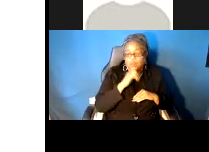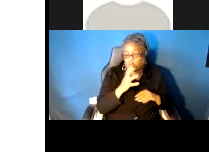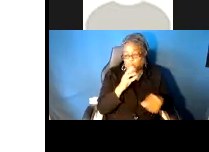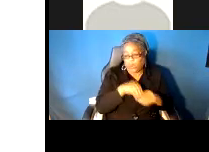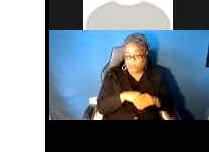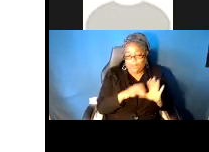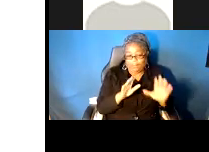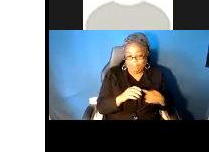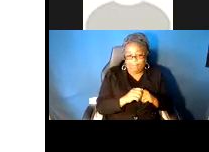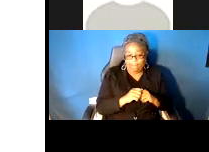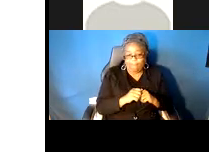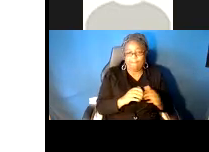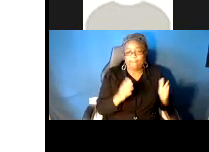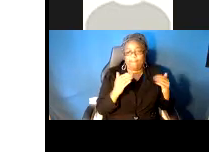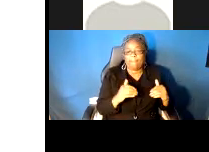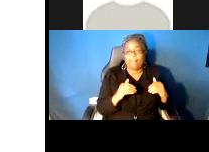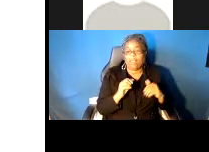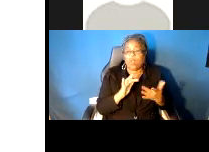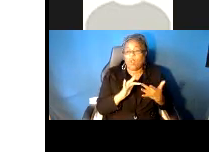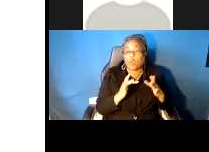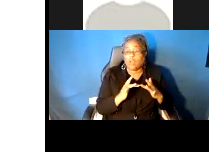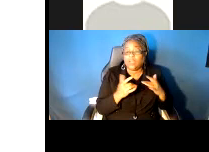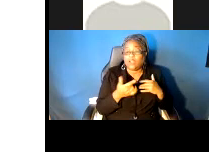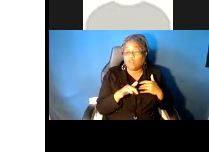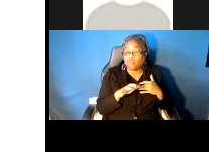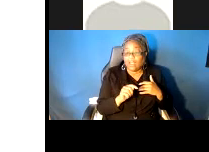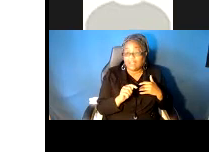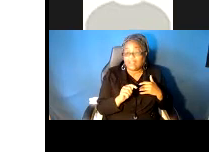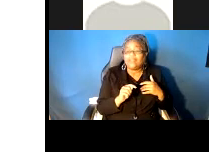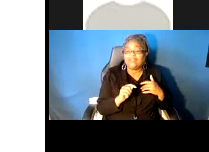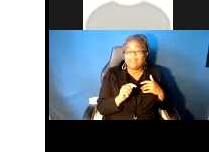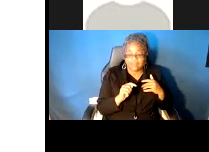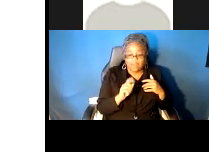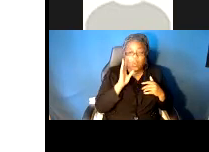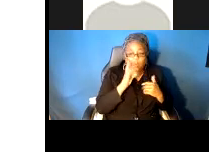Please know that the online grant interface will auto-save your work every few minutes,